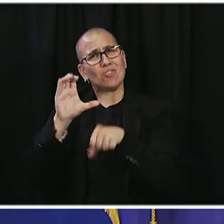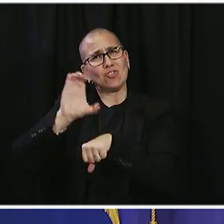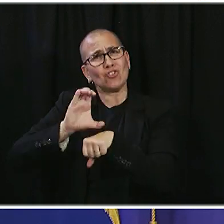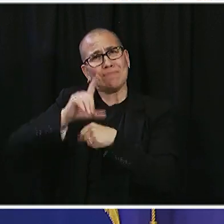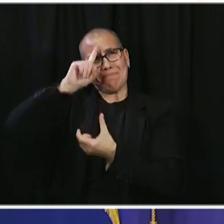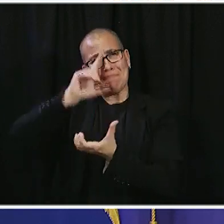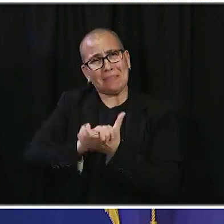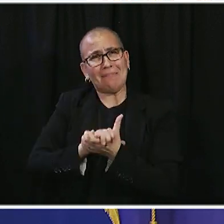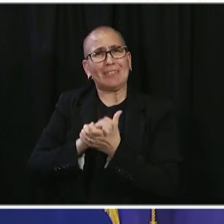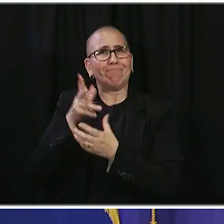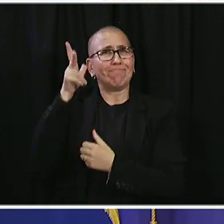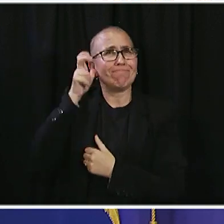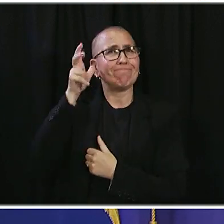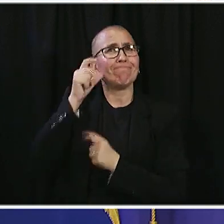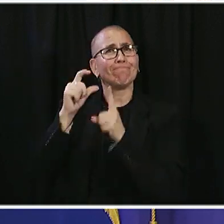ISSUE FOR SHOAM MINNESOTANS. AND